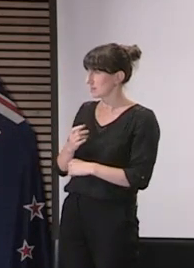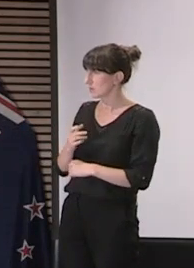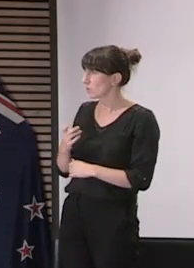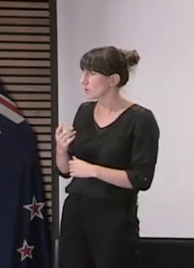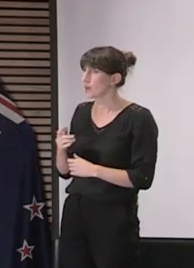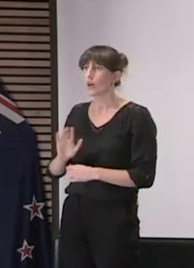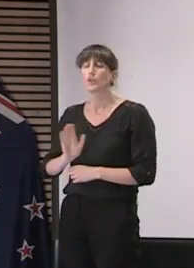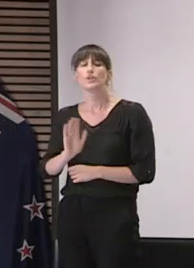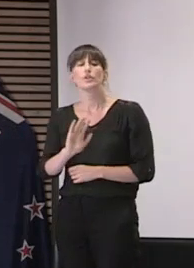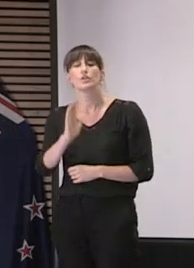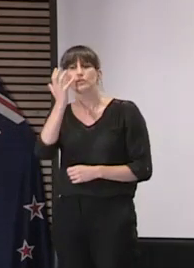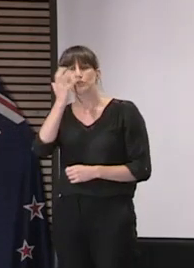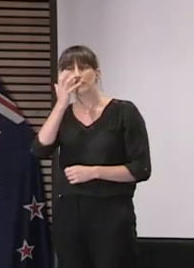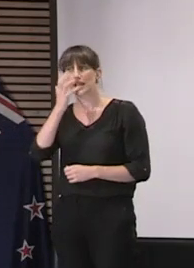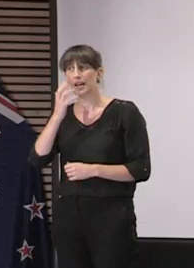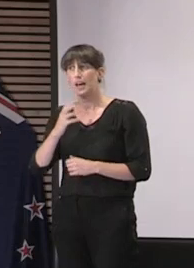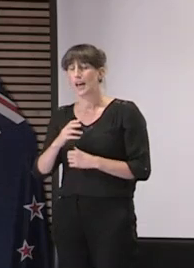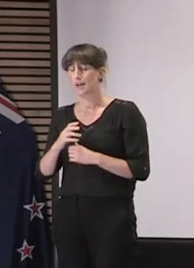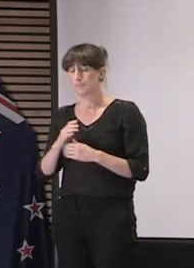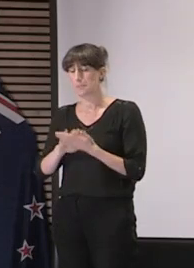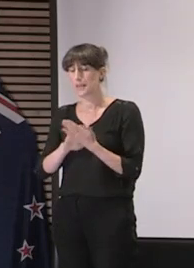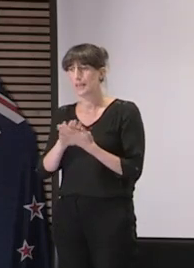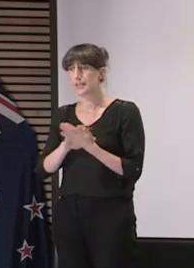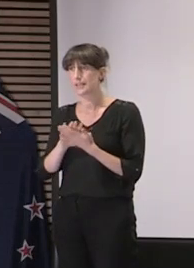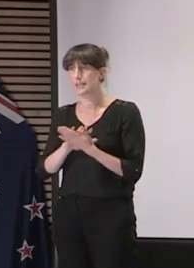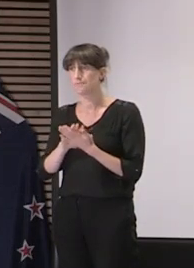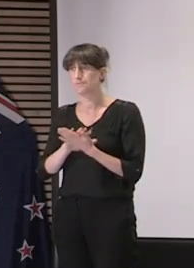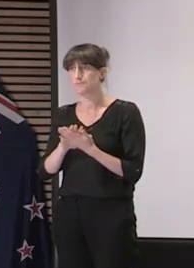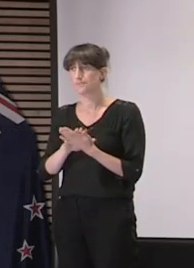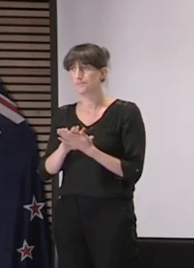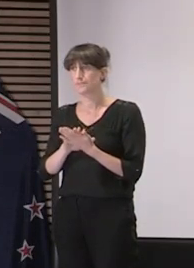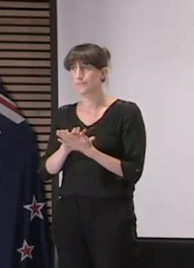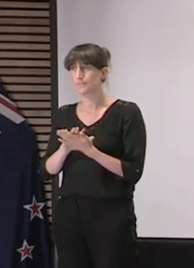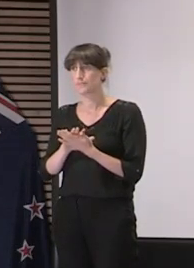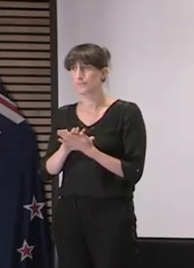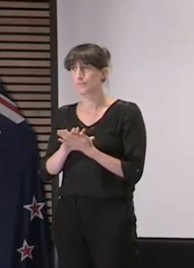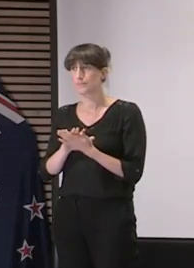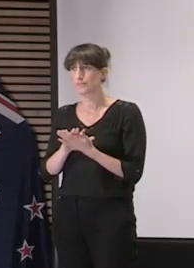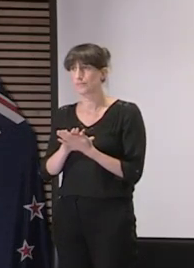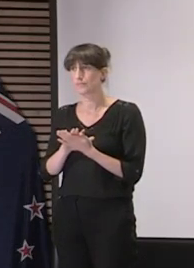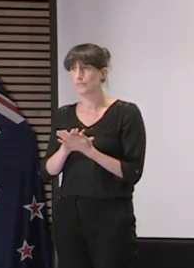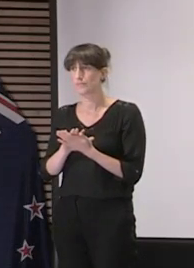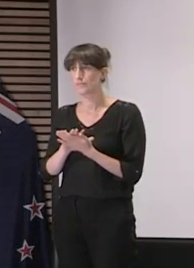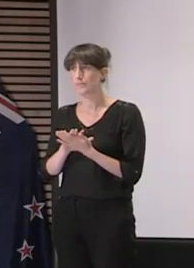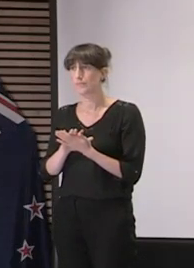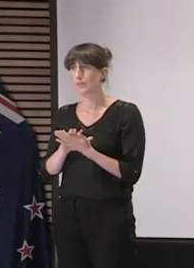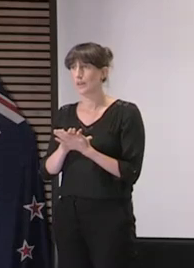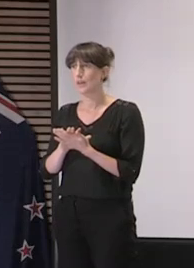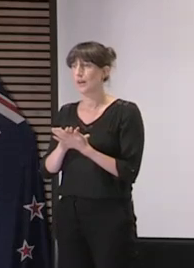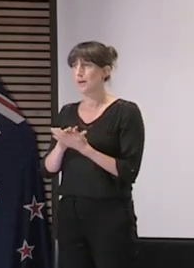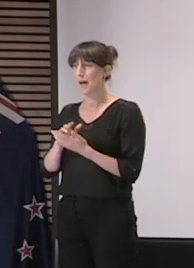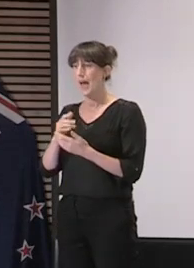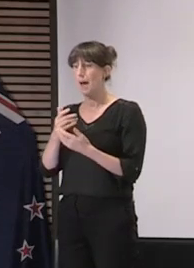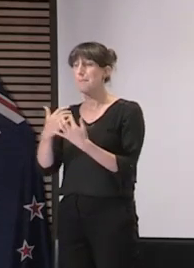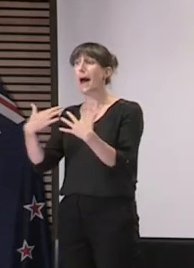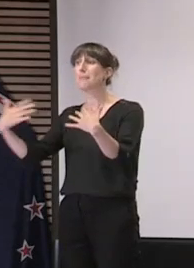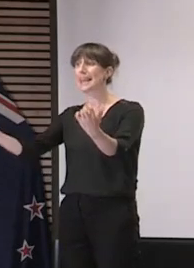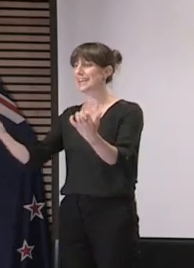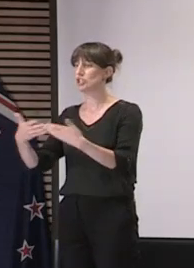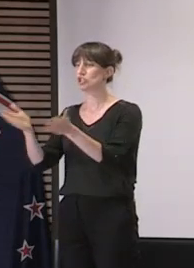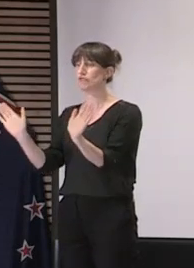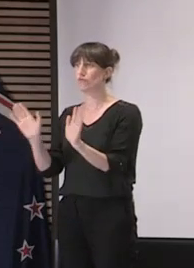Yes. We have 639.